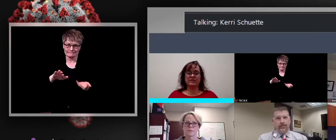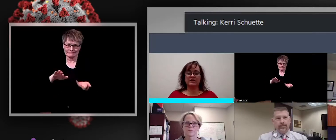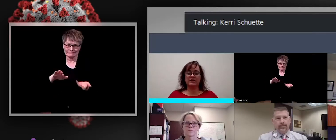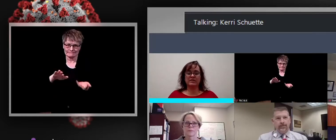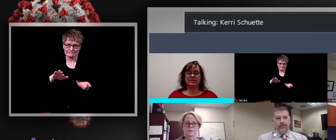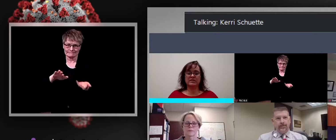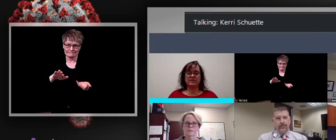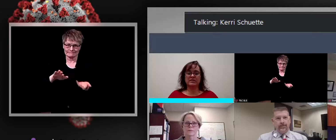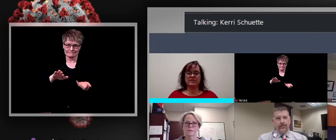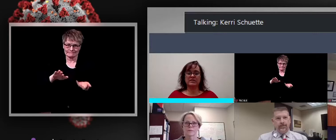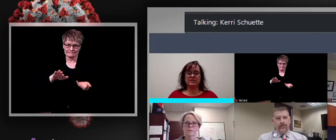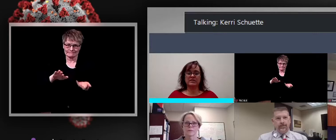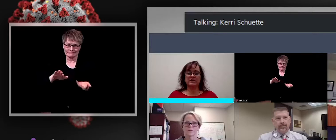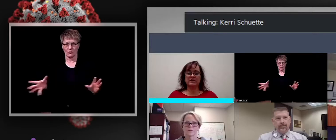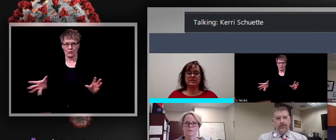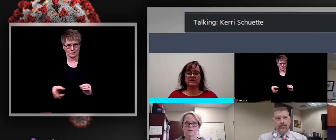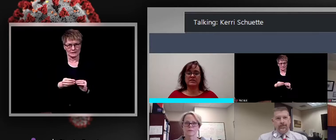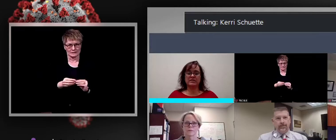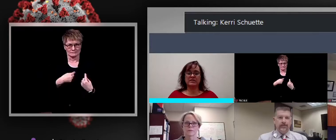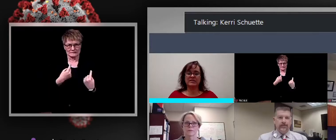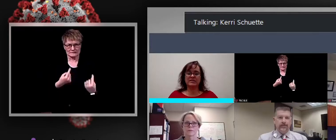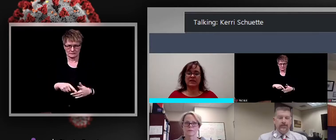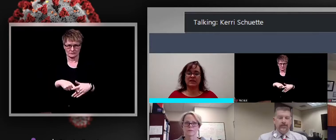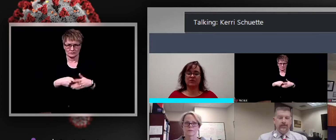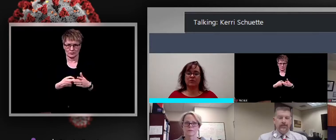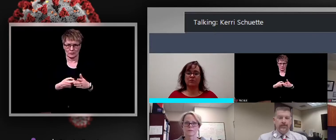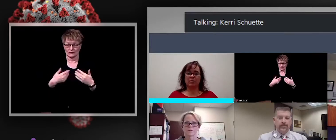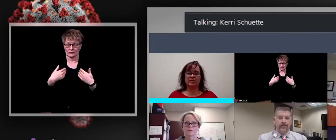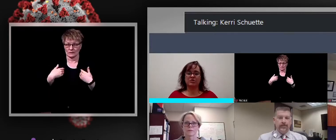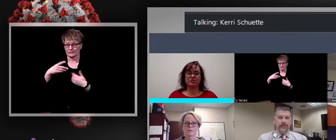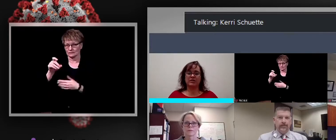the Director of the Shasta County Health and Human Services Agency, standing in for Robin